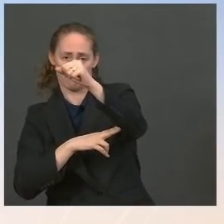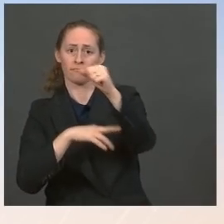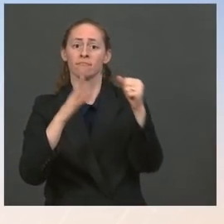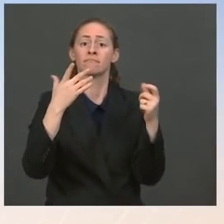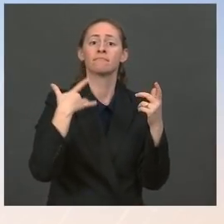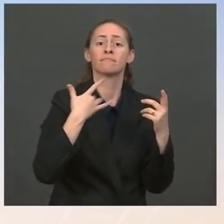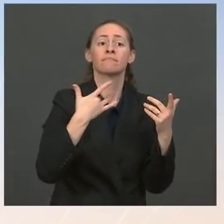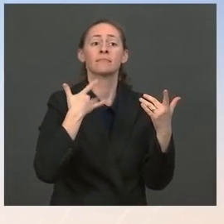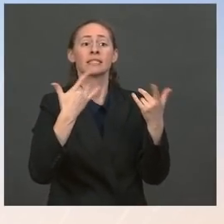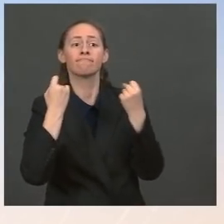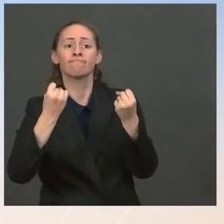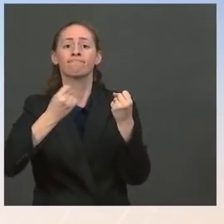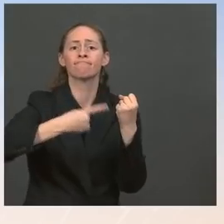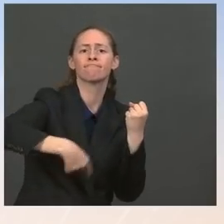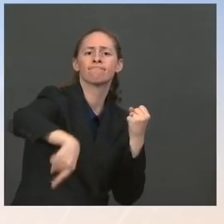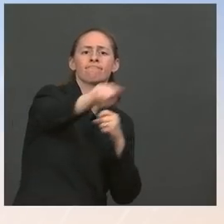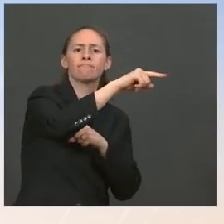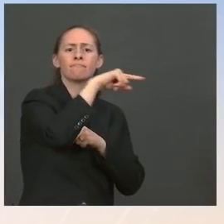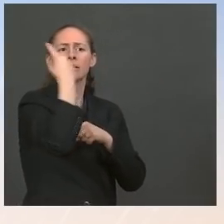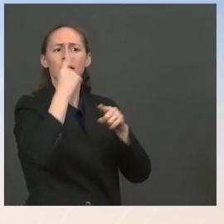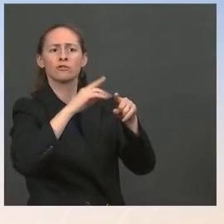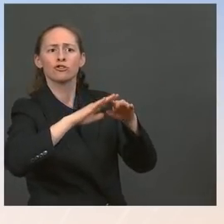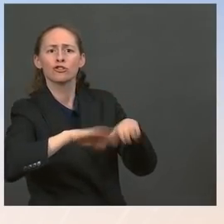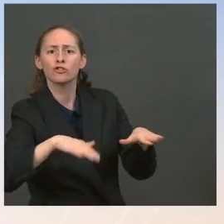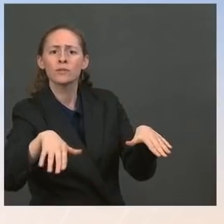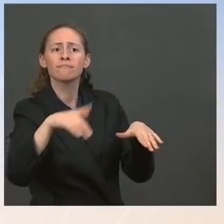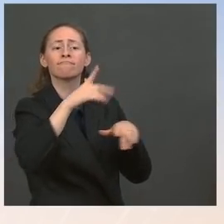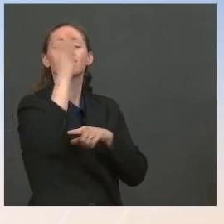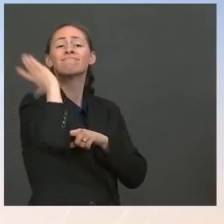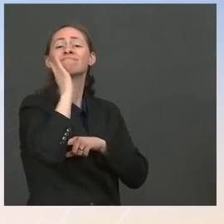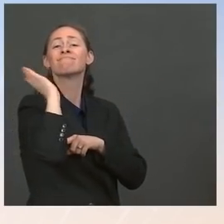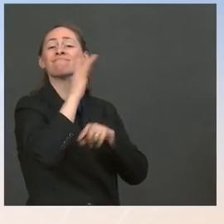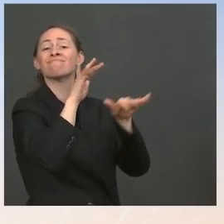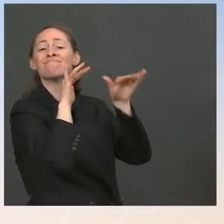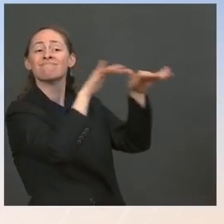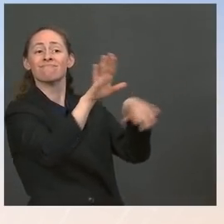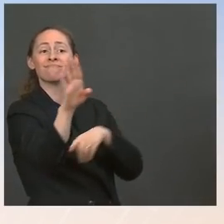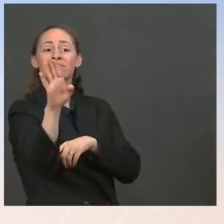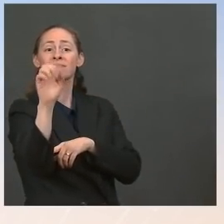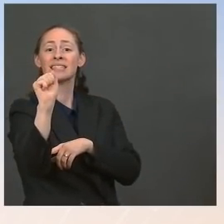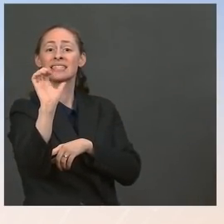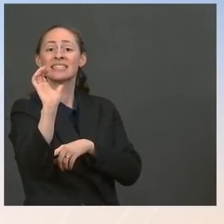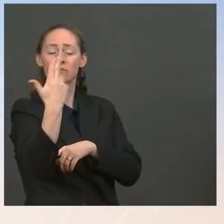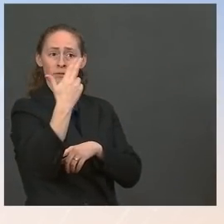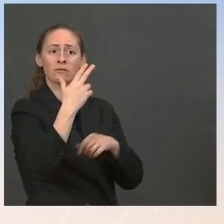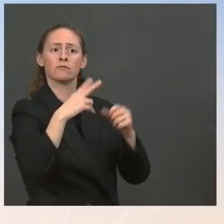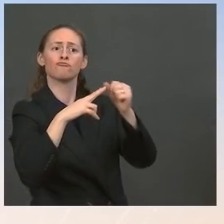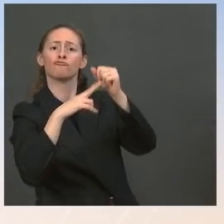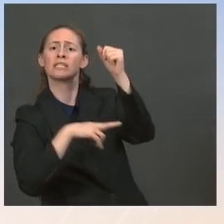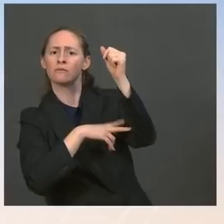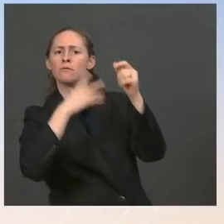to a beach -- or that would have been -- in New York was designed too low for it to pass by, that that obviously reflects racism